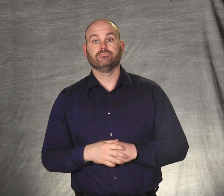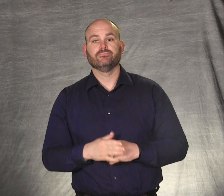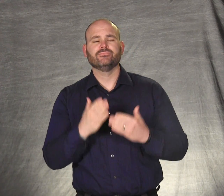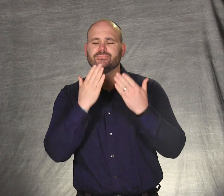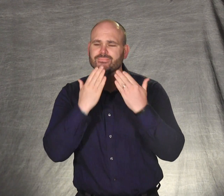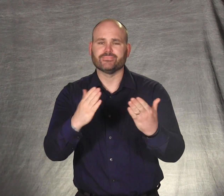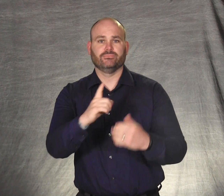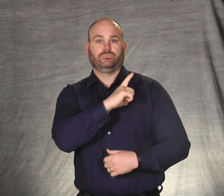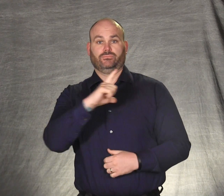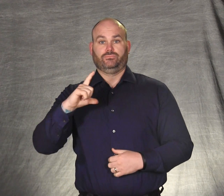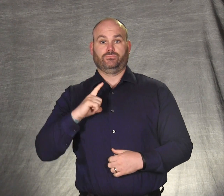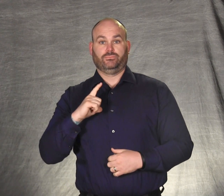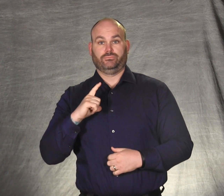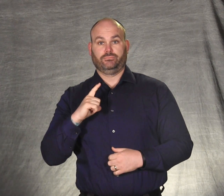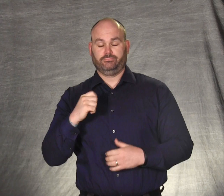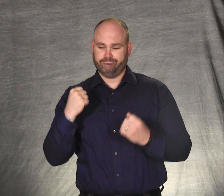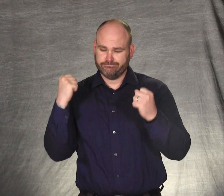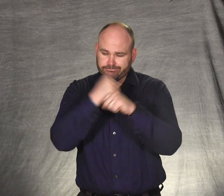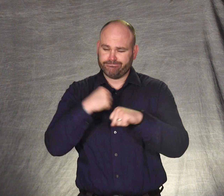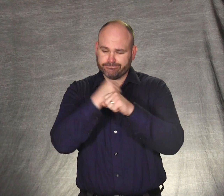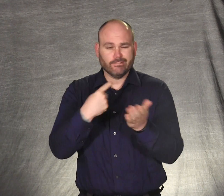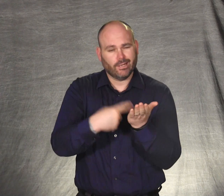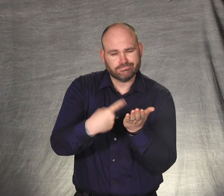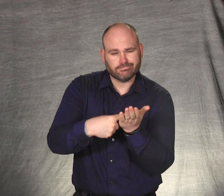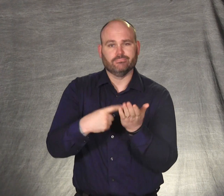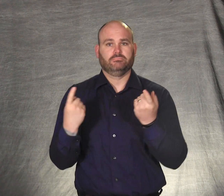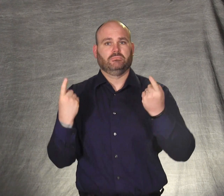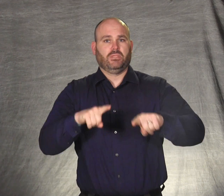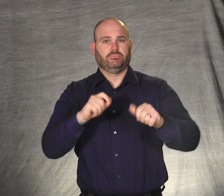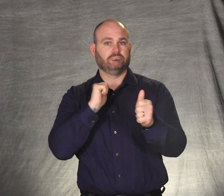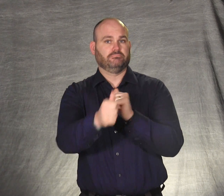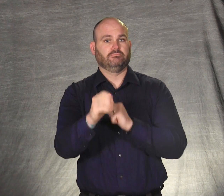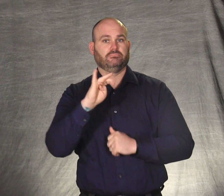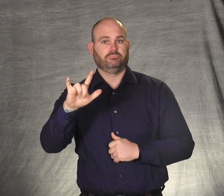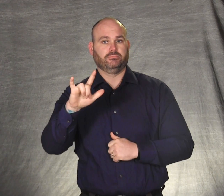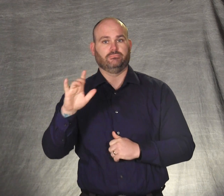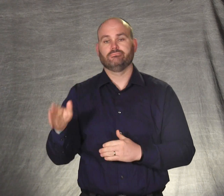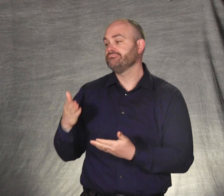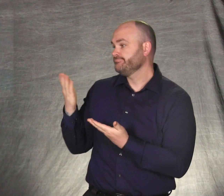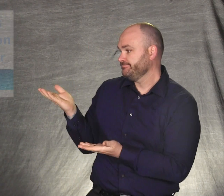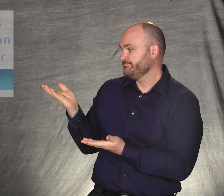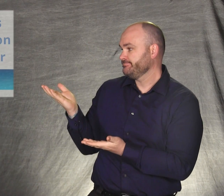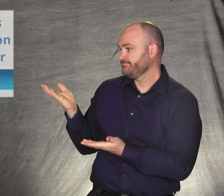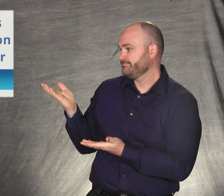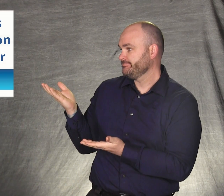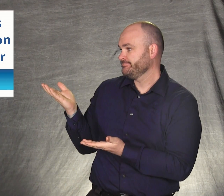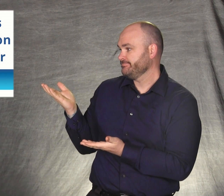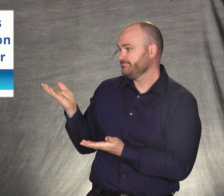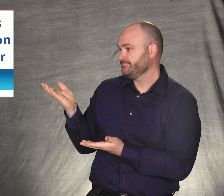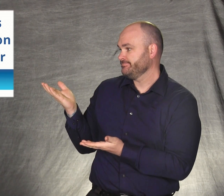Thanks to the legislators who made this happen: Representative Anna Wills,